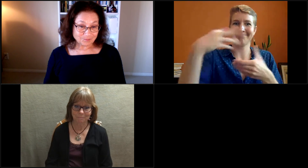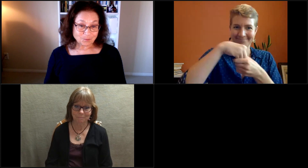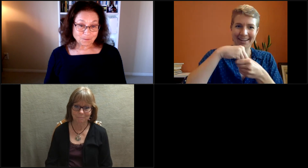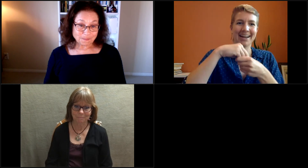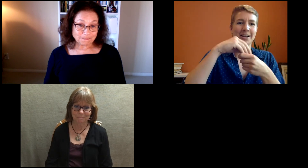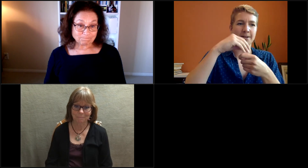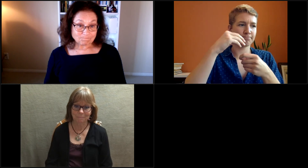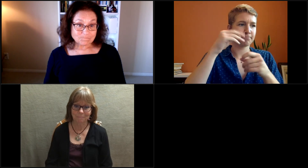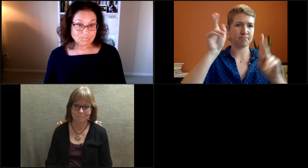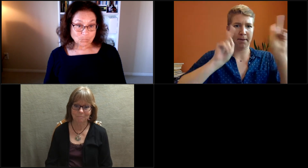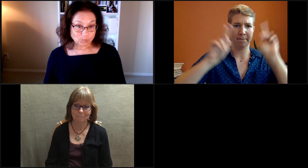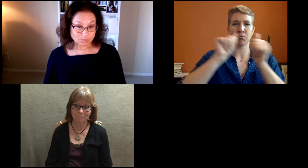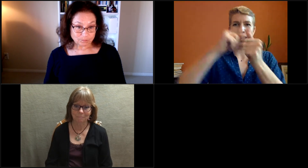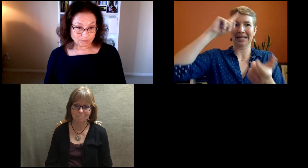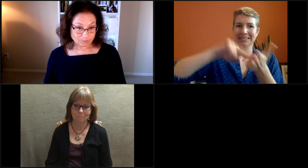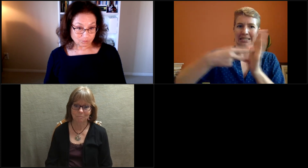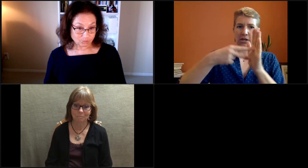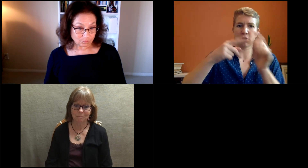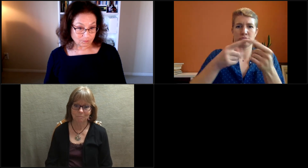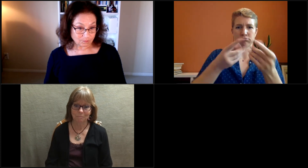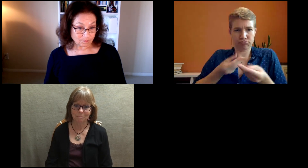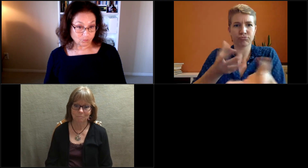So, the news reports are…